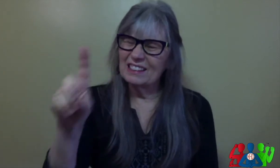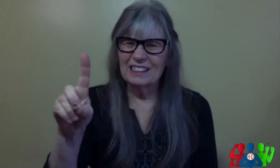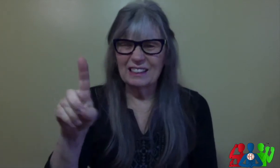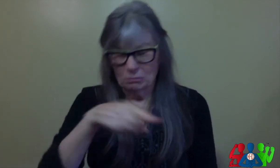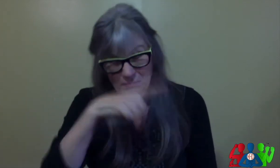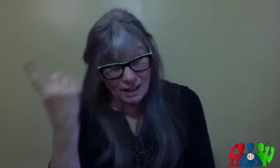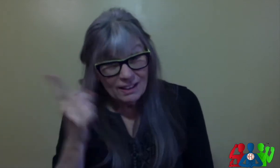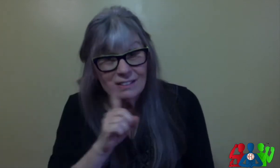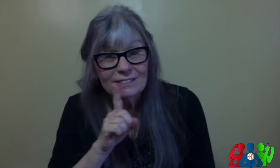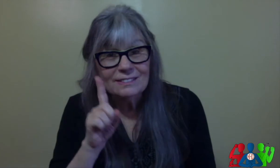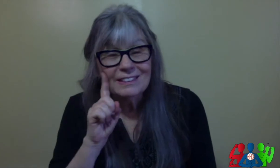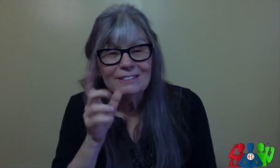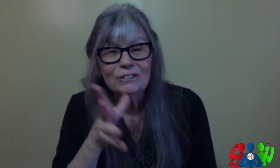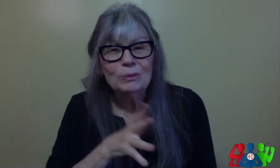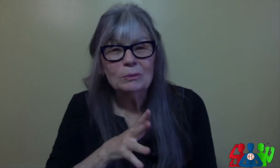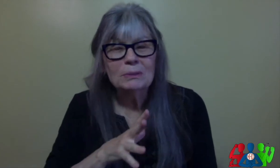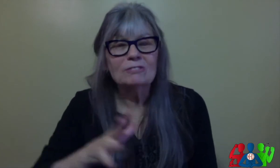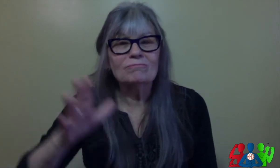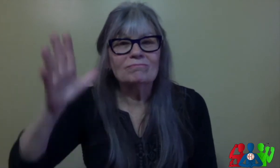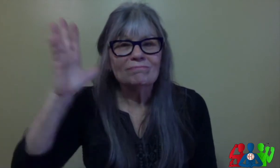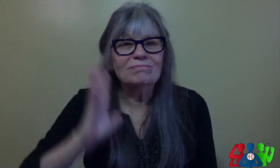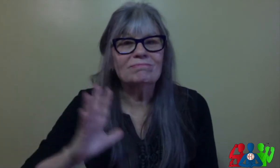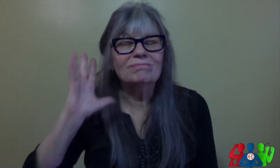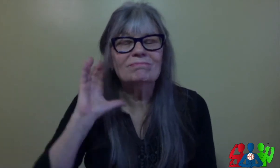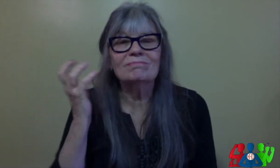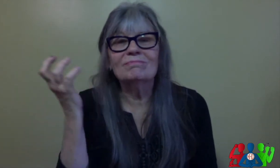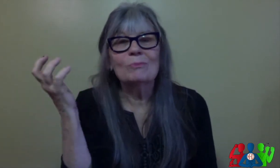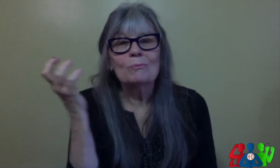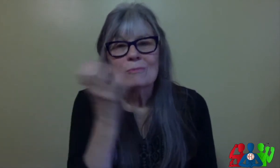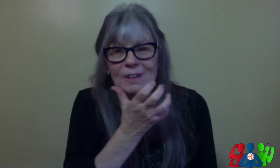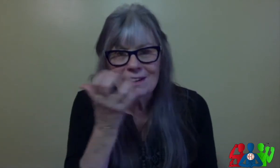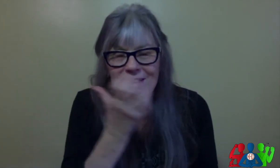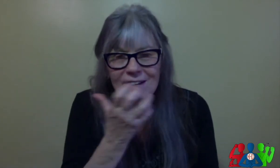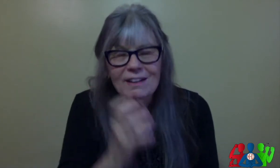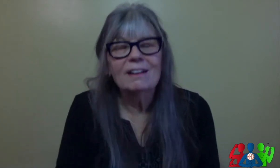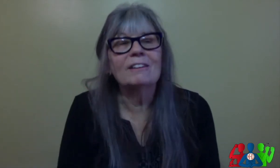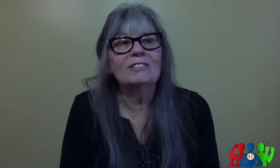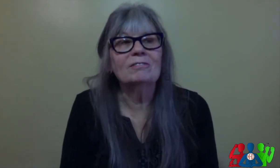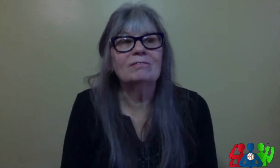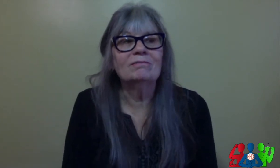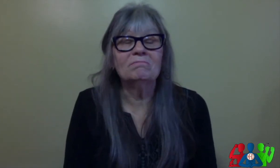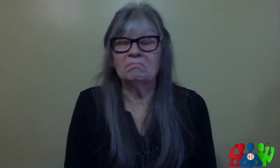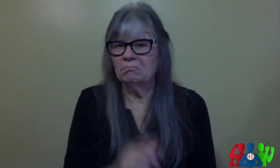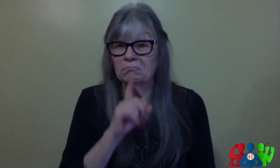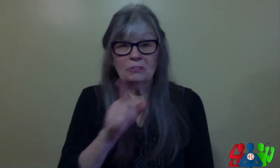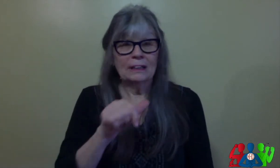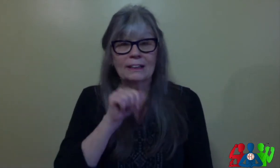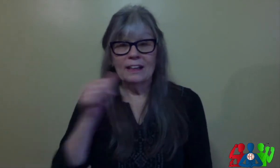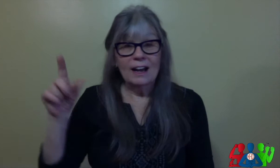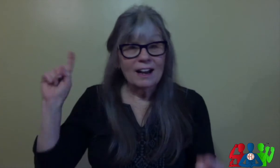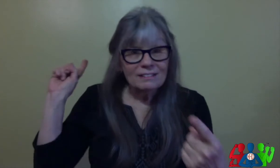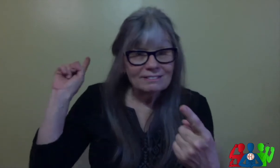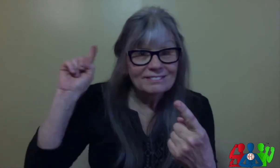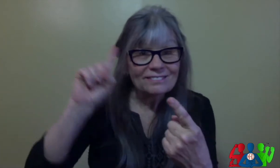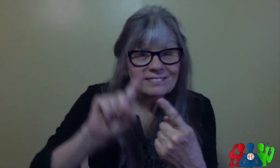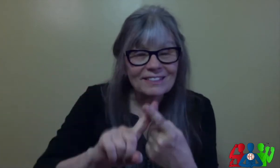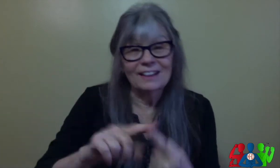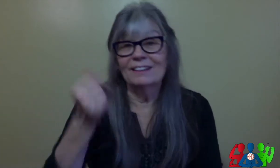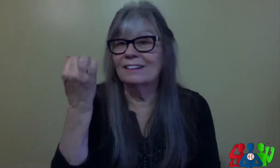committee at that conference, a black deaf woman on the NAD Executive Committee at that time